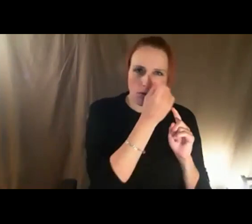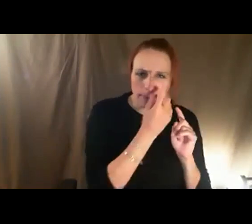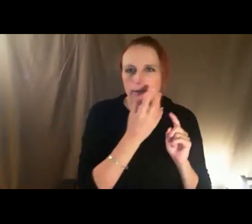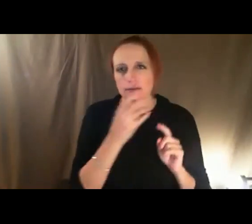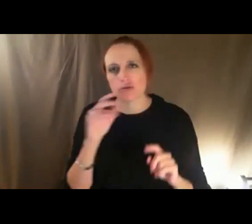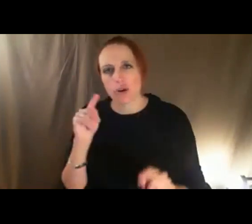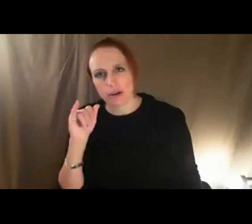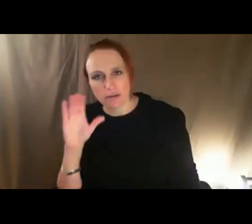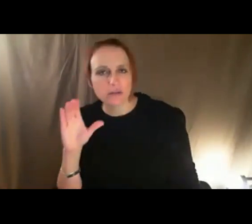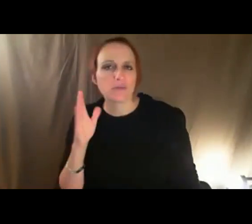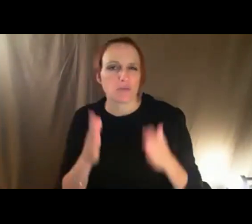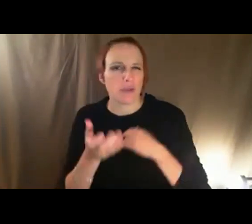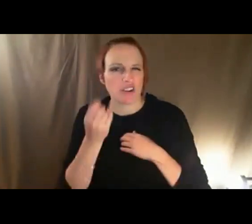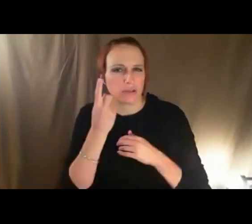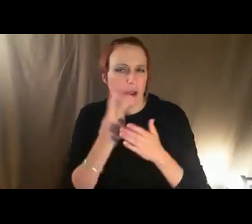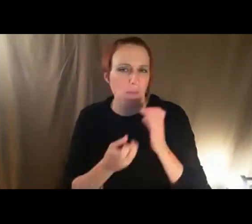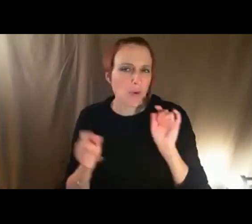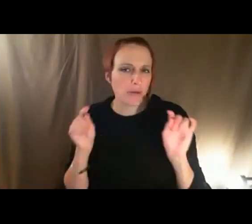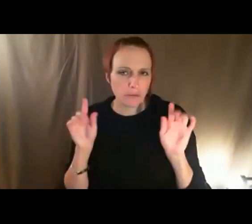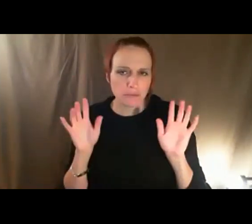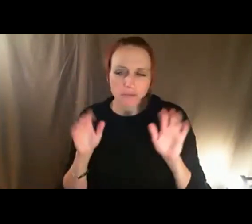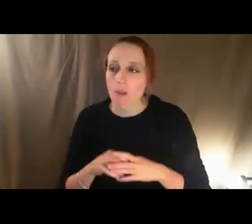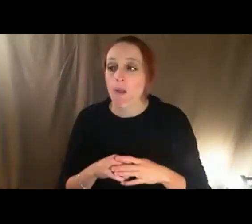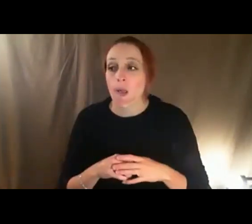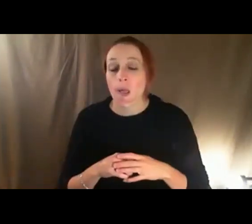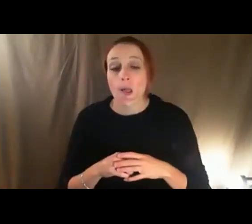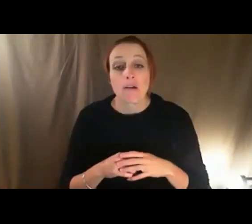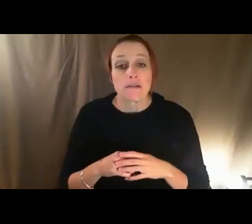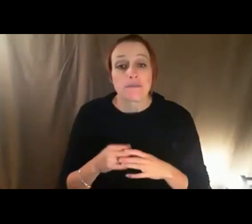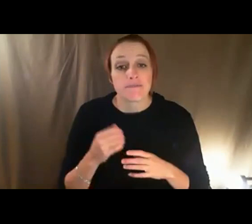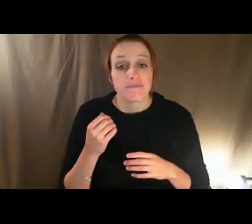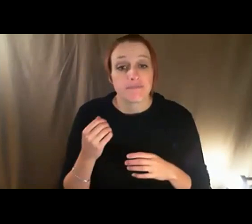the two, but if you're anything like me, once we